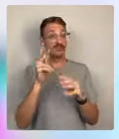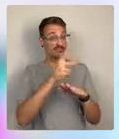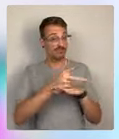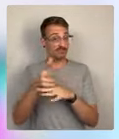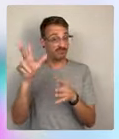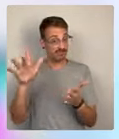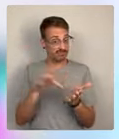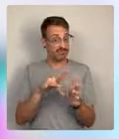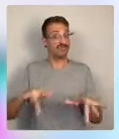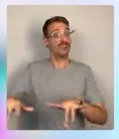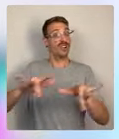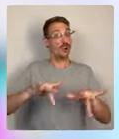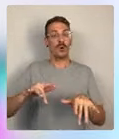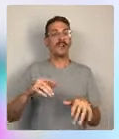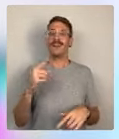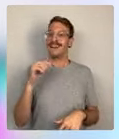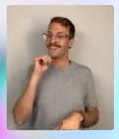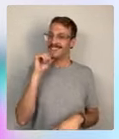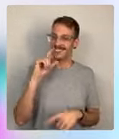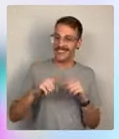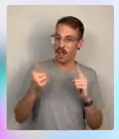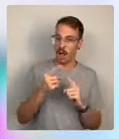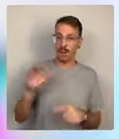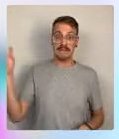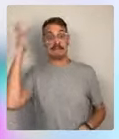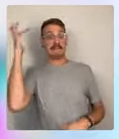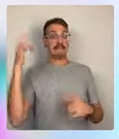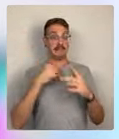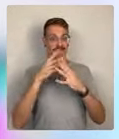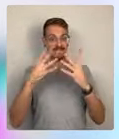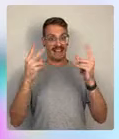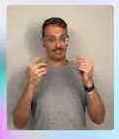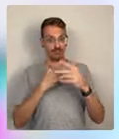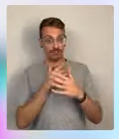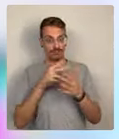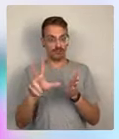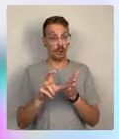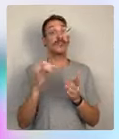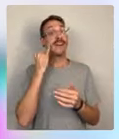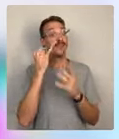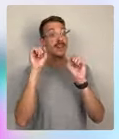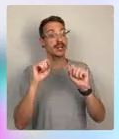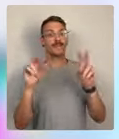You need to have a recording of it, and not always can you act that quickly to record in the moment.